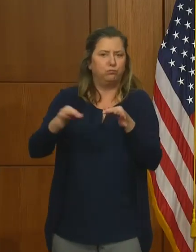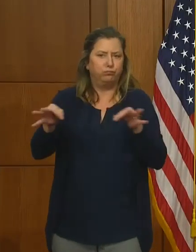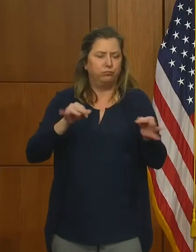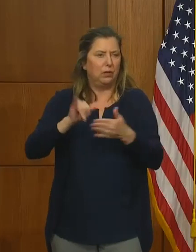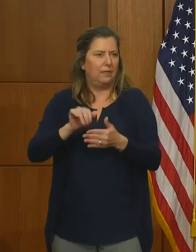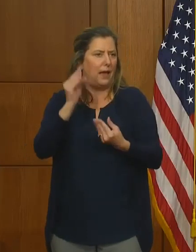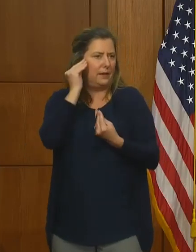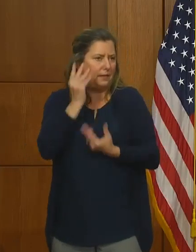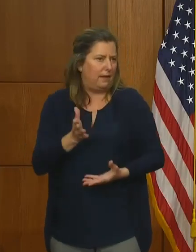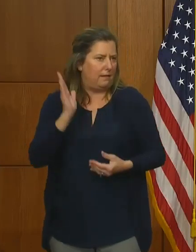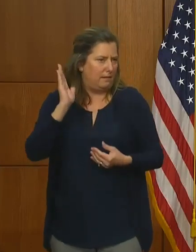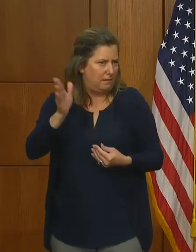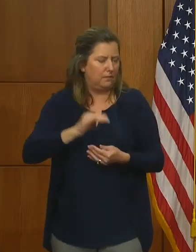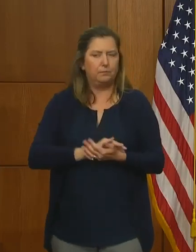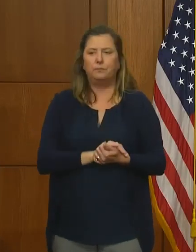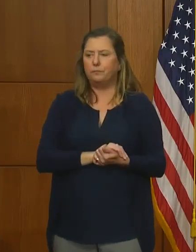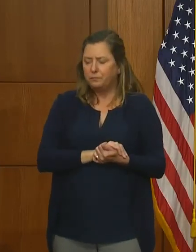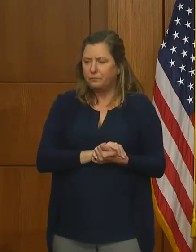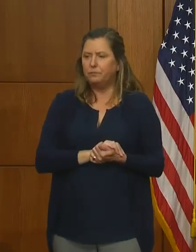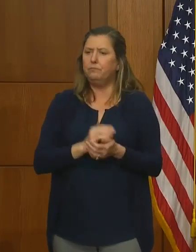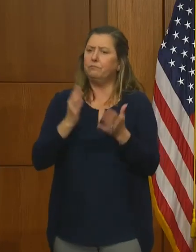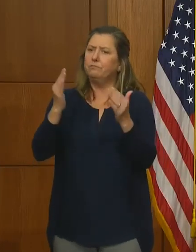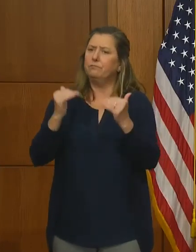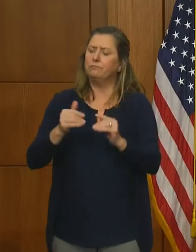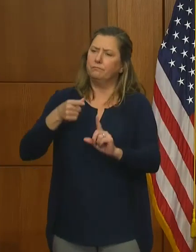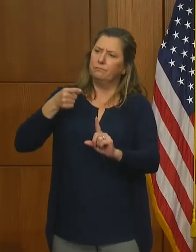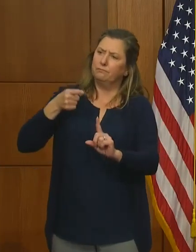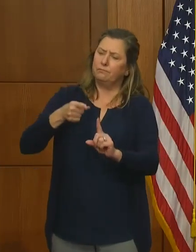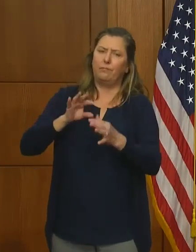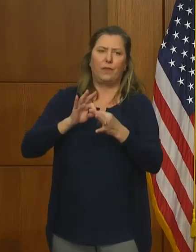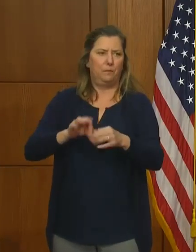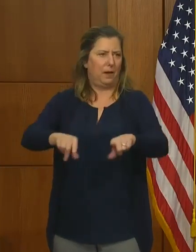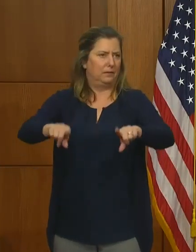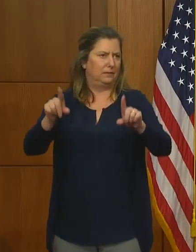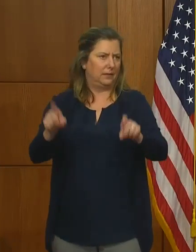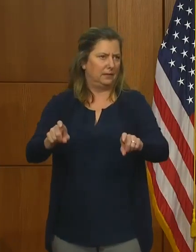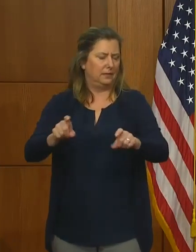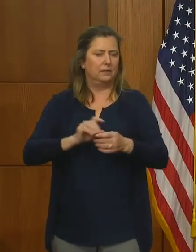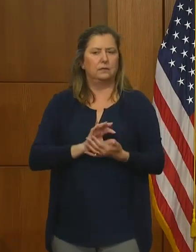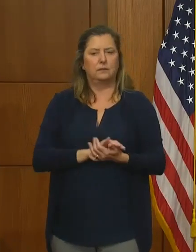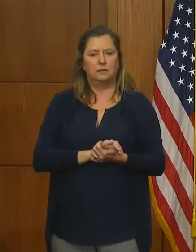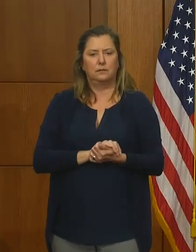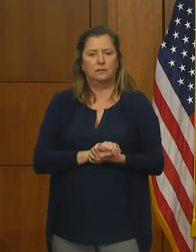BRIEFING MONDAY MORNING FOR YOU TO GO OVER THAT DATA. NOW I